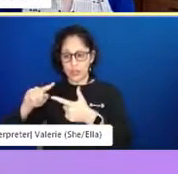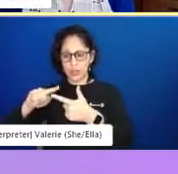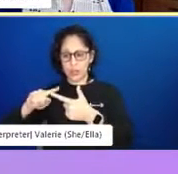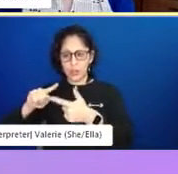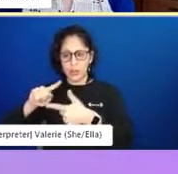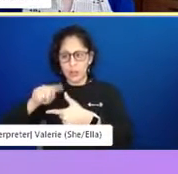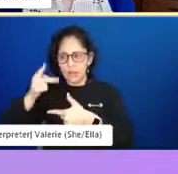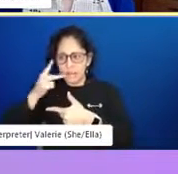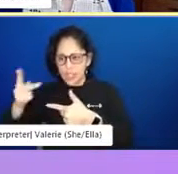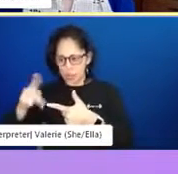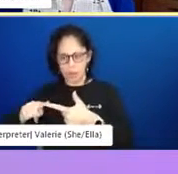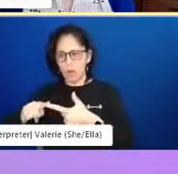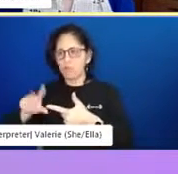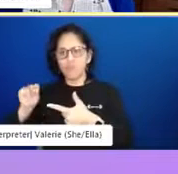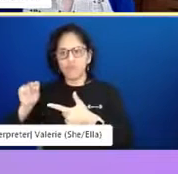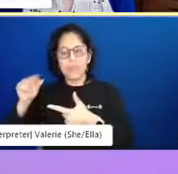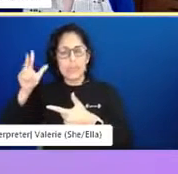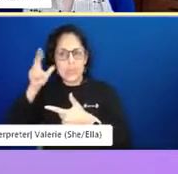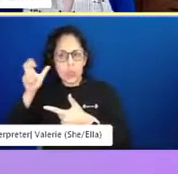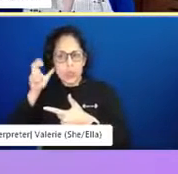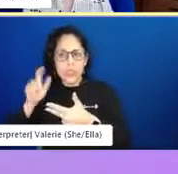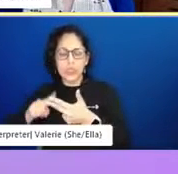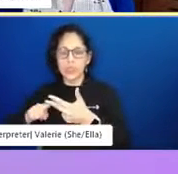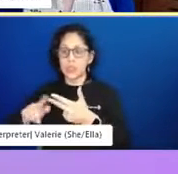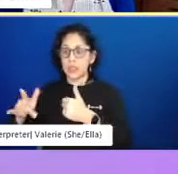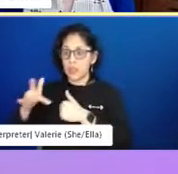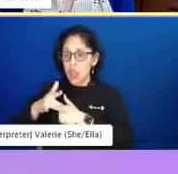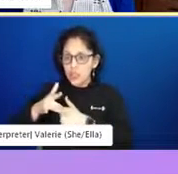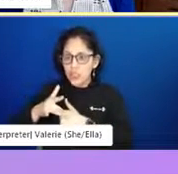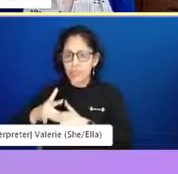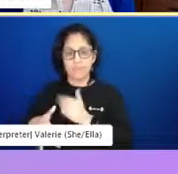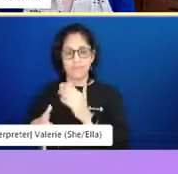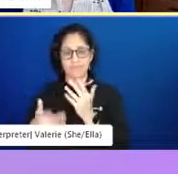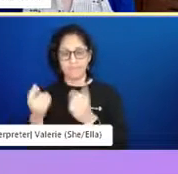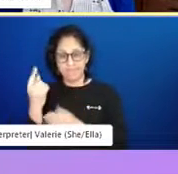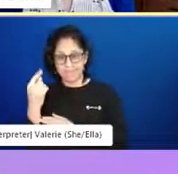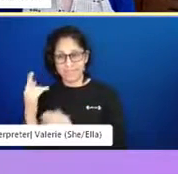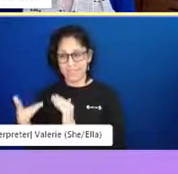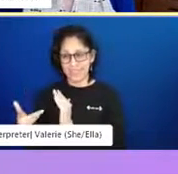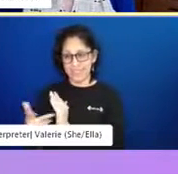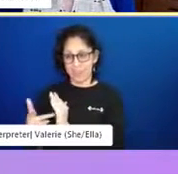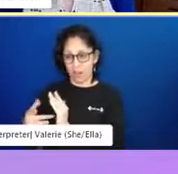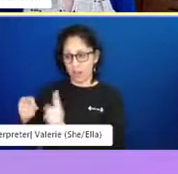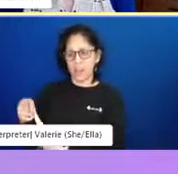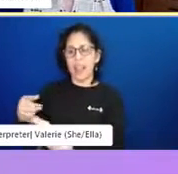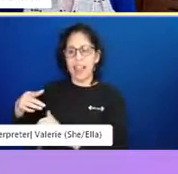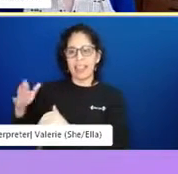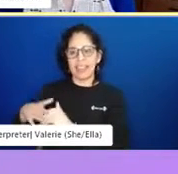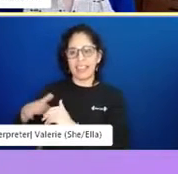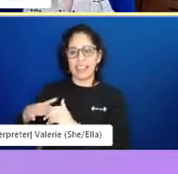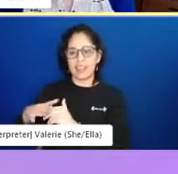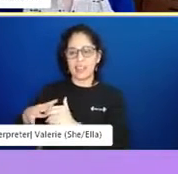it's also our hearing it's also touch technology should use the least amount of our attention and